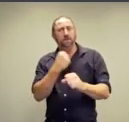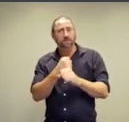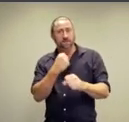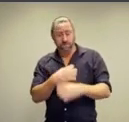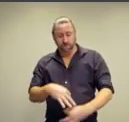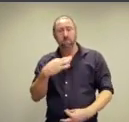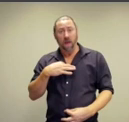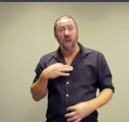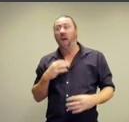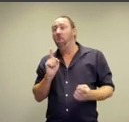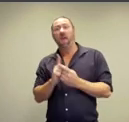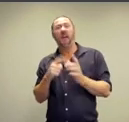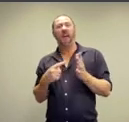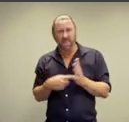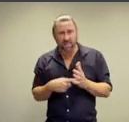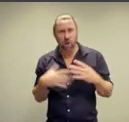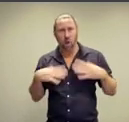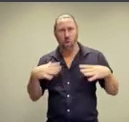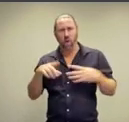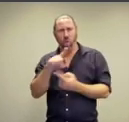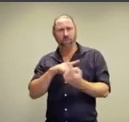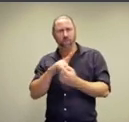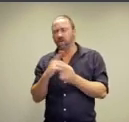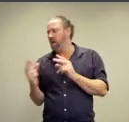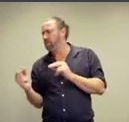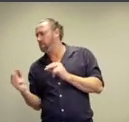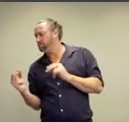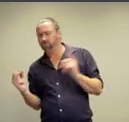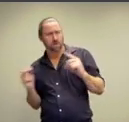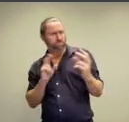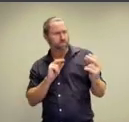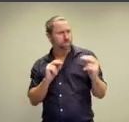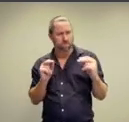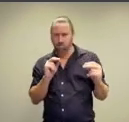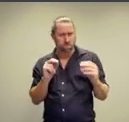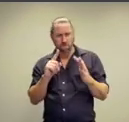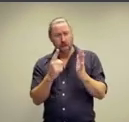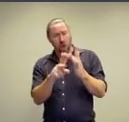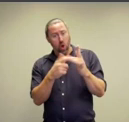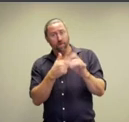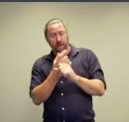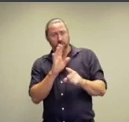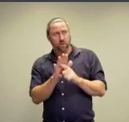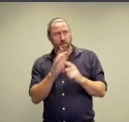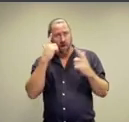the time, at a clothing conference. This is where Irving was inspired and